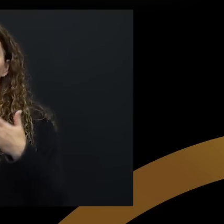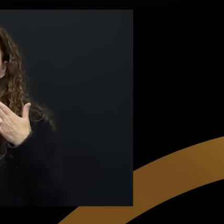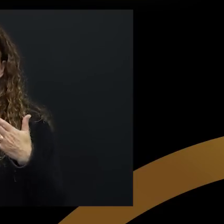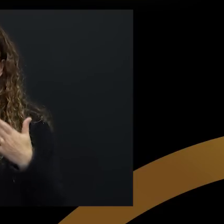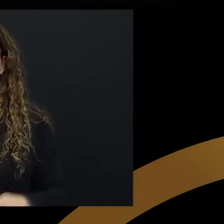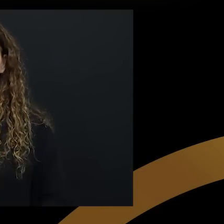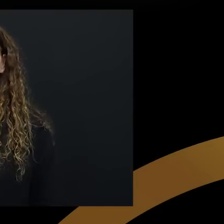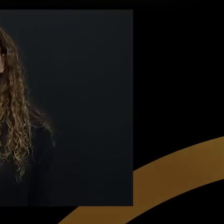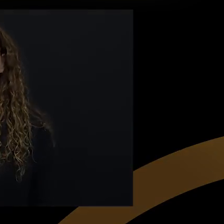So, thank you so much.